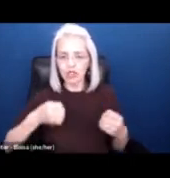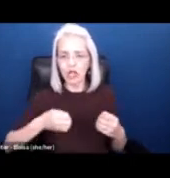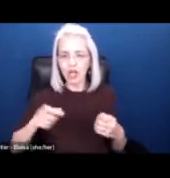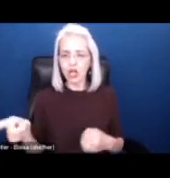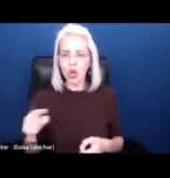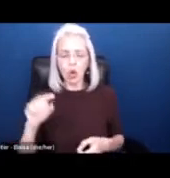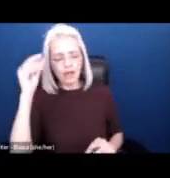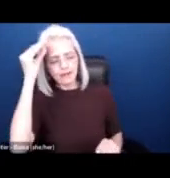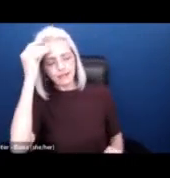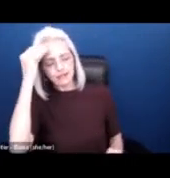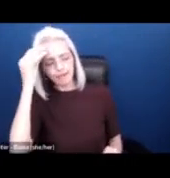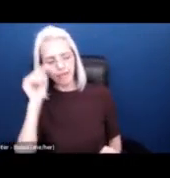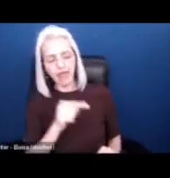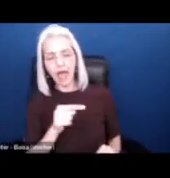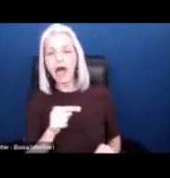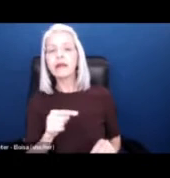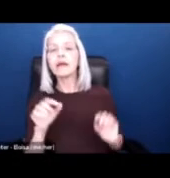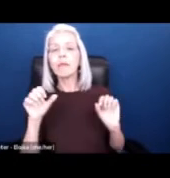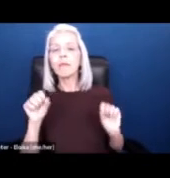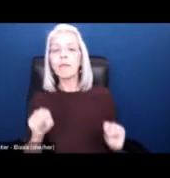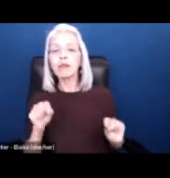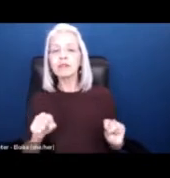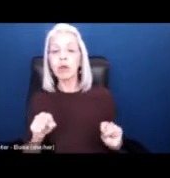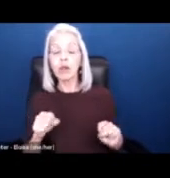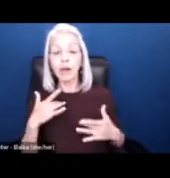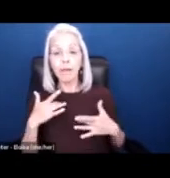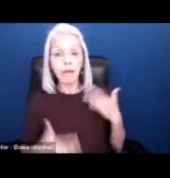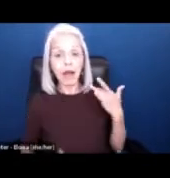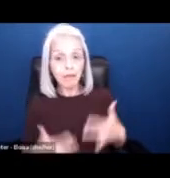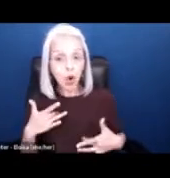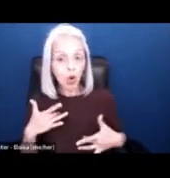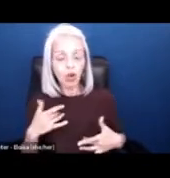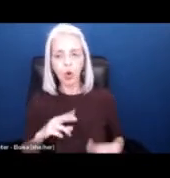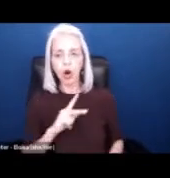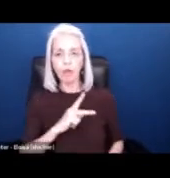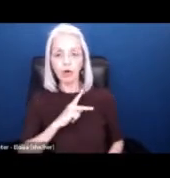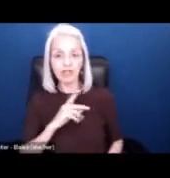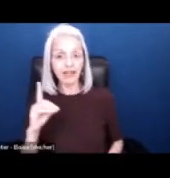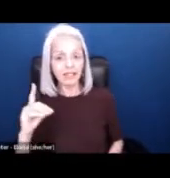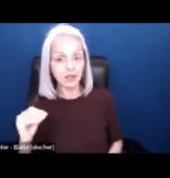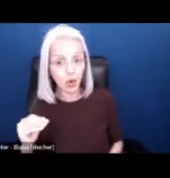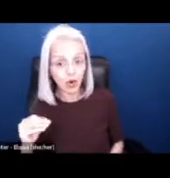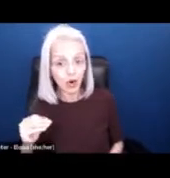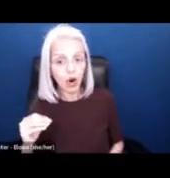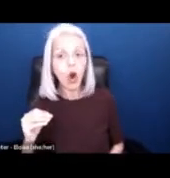as a symptom of bipolar disorder or borderline personality disorder, to think of it into terms of emotional dysregulation